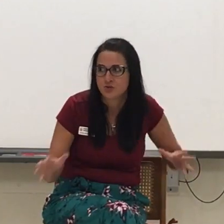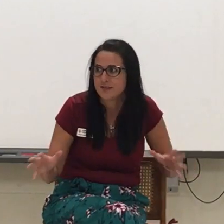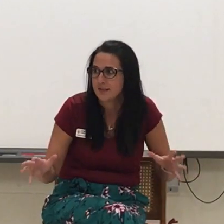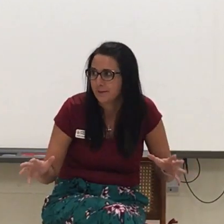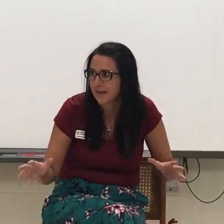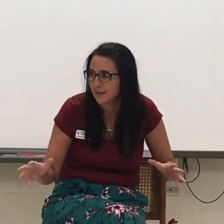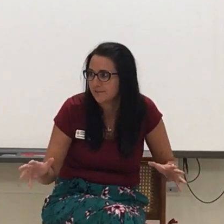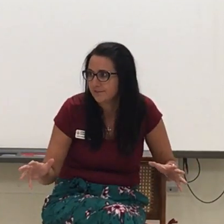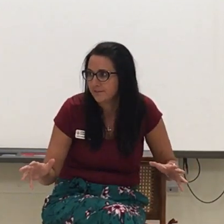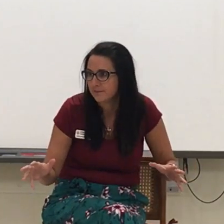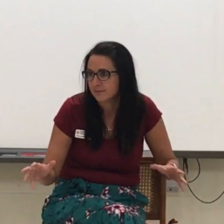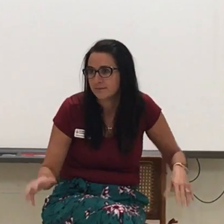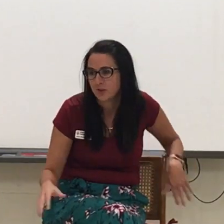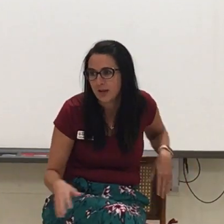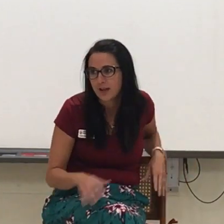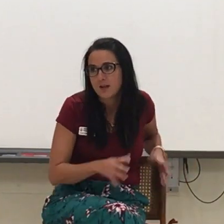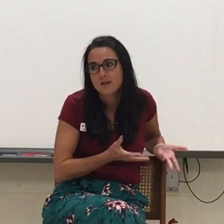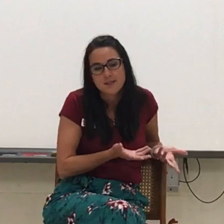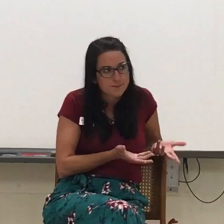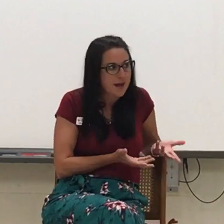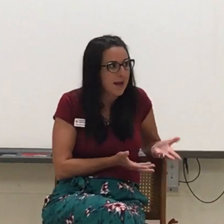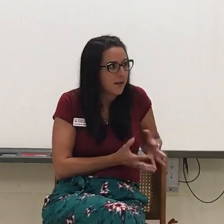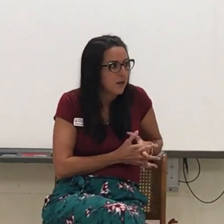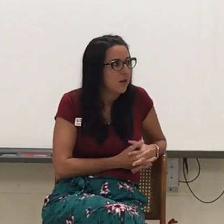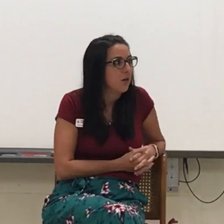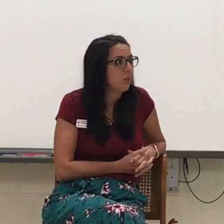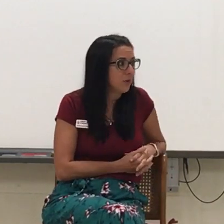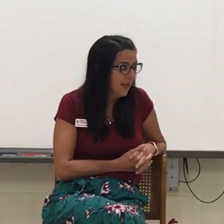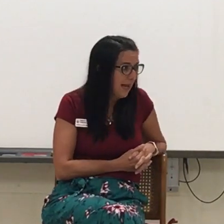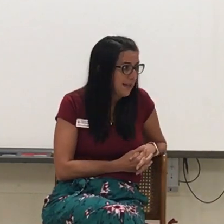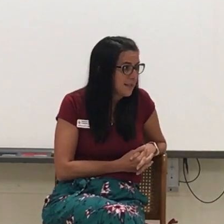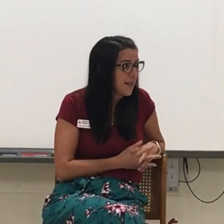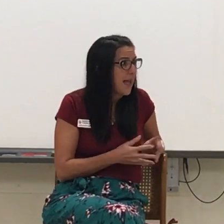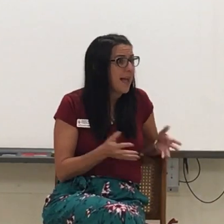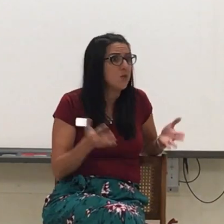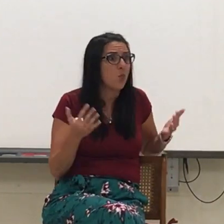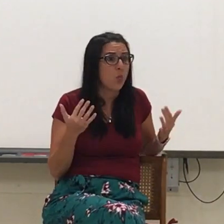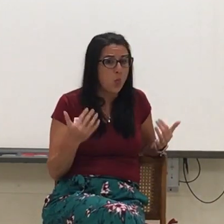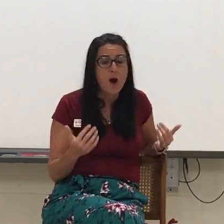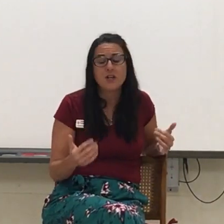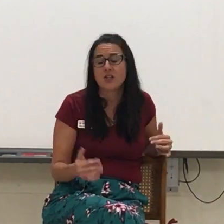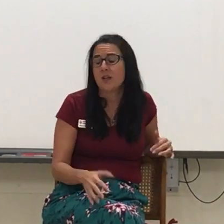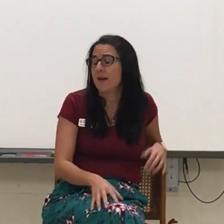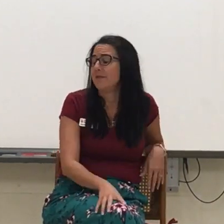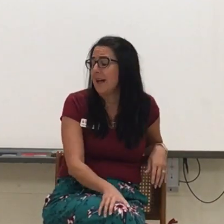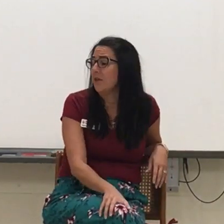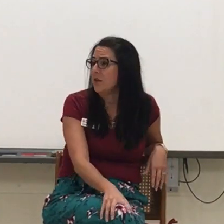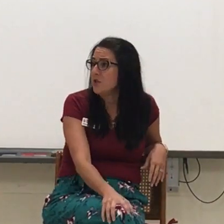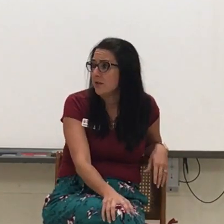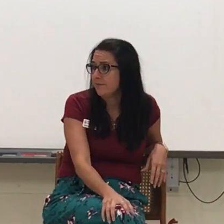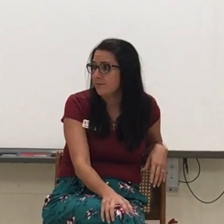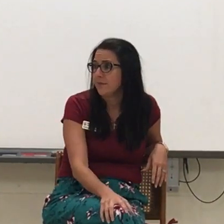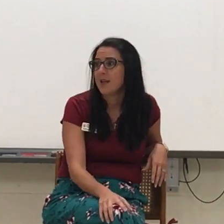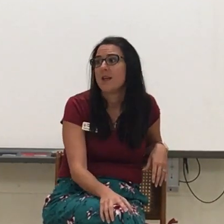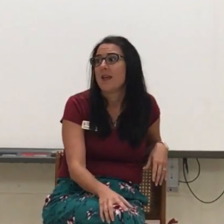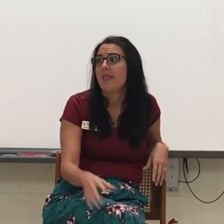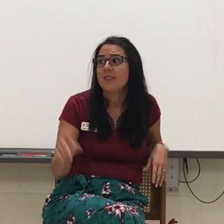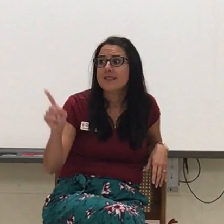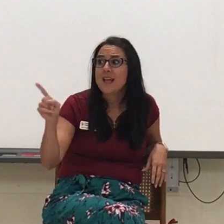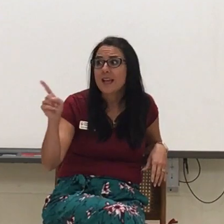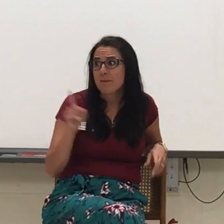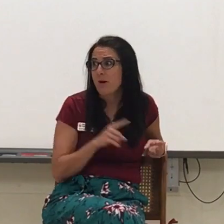stressing about it right goodbye relax watch a lot of language the second